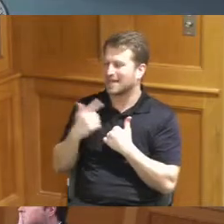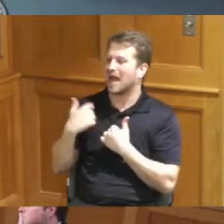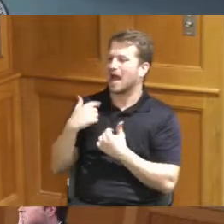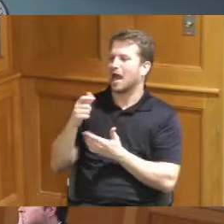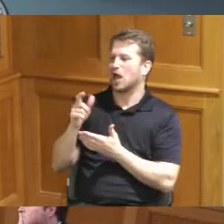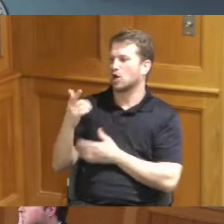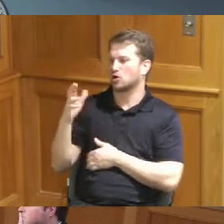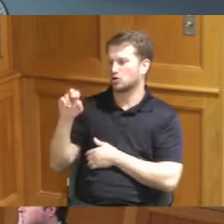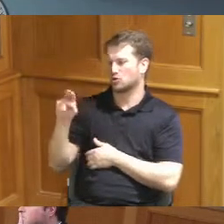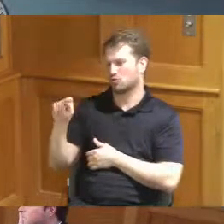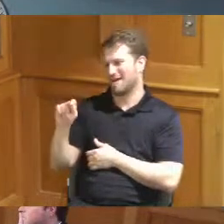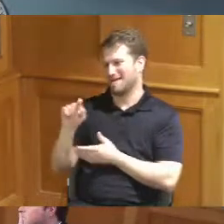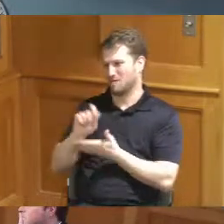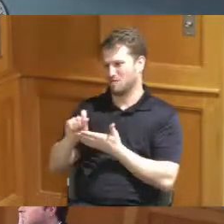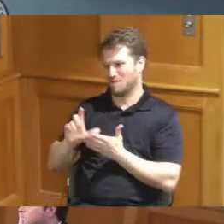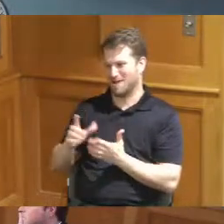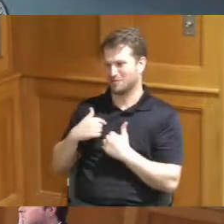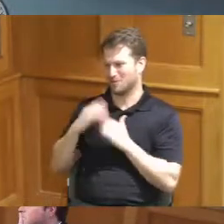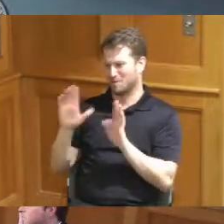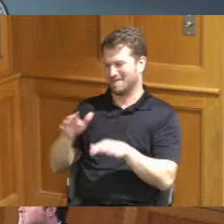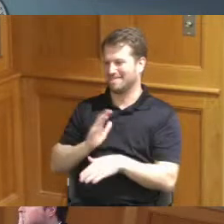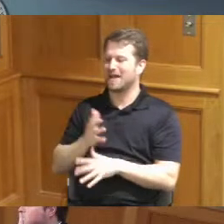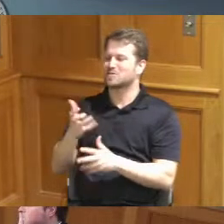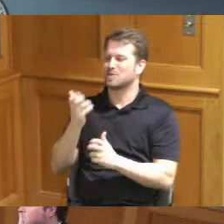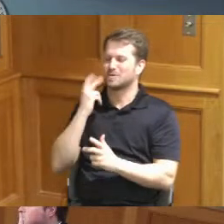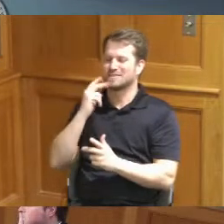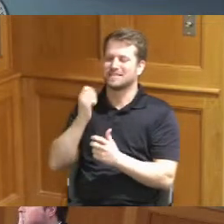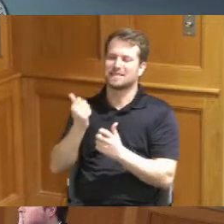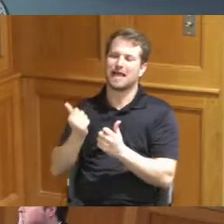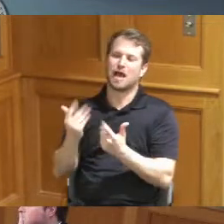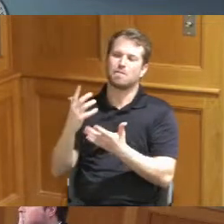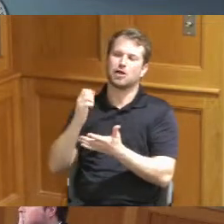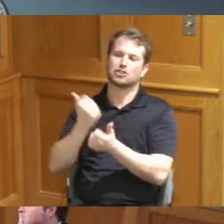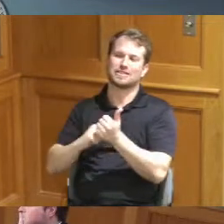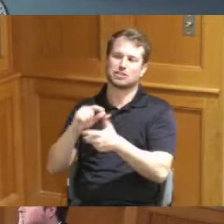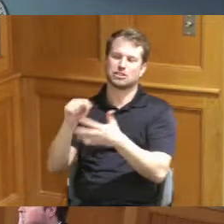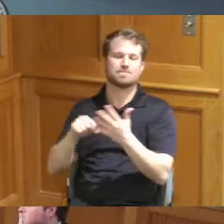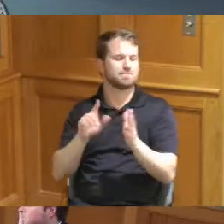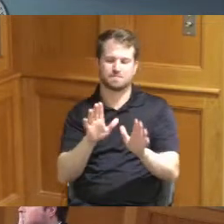I appreciate that that one is receiving yeah I just want to make sure that you really it wasn't